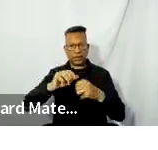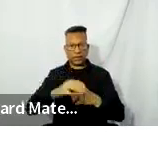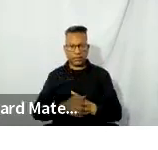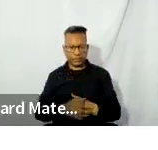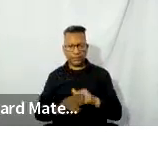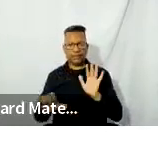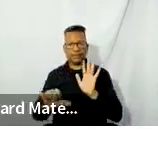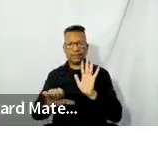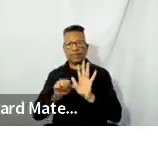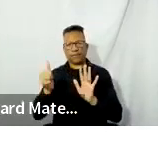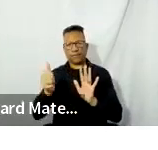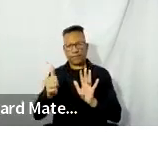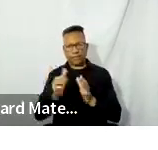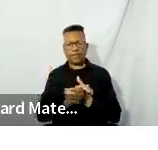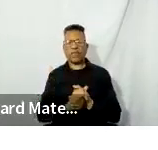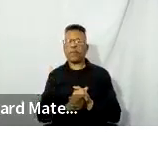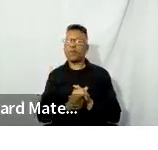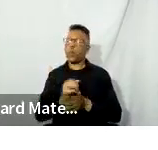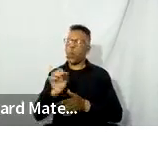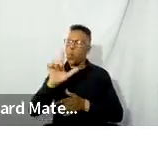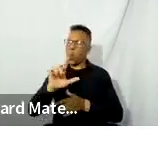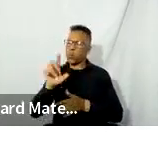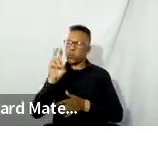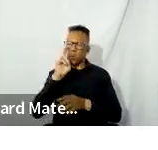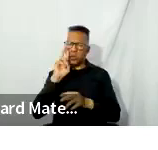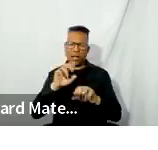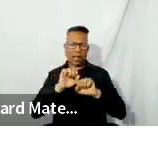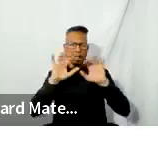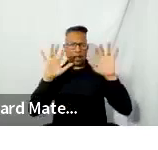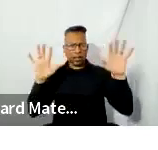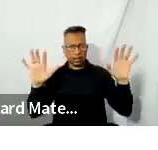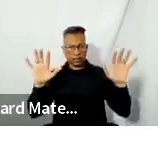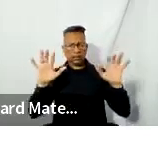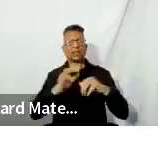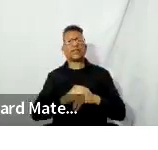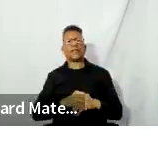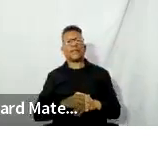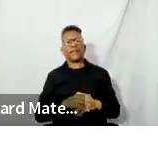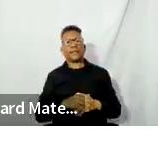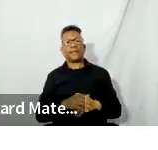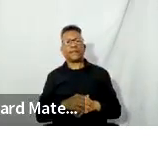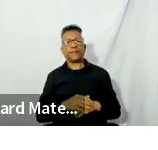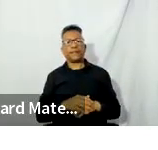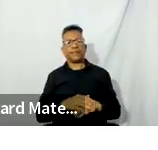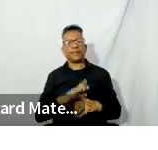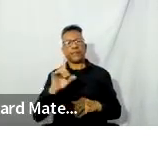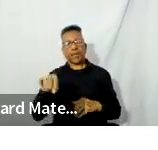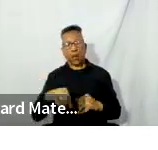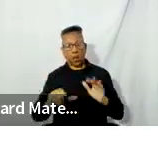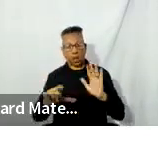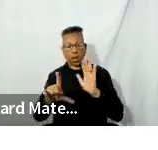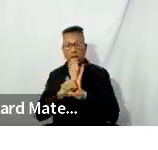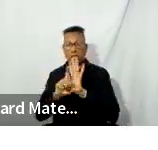First of all, the First of all, the obvious one is what happens ppened to the ppened to the genetic law. Did Did Did it survive Vikowski